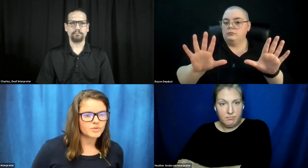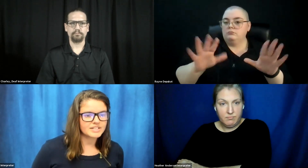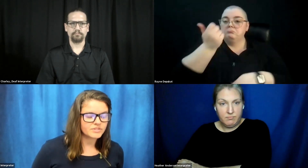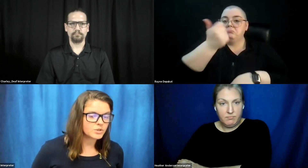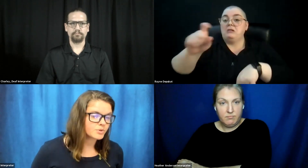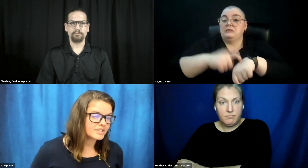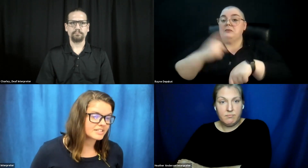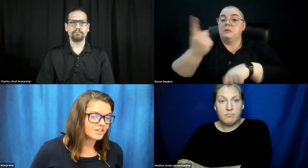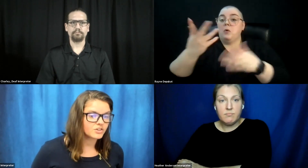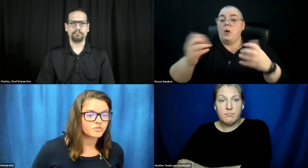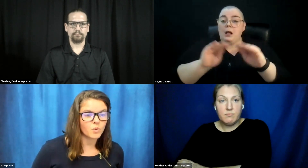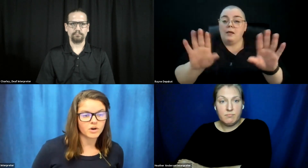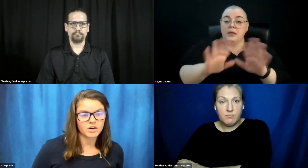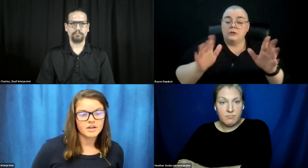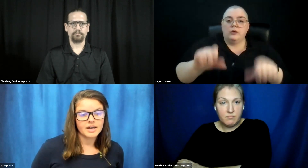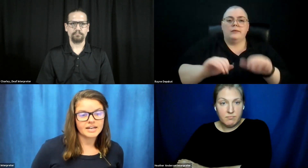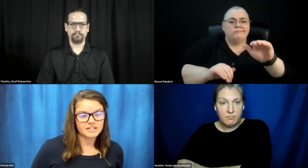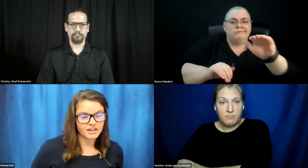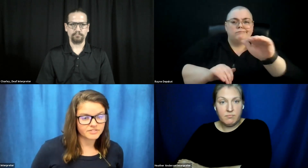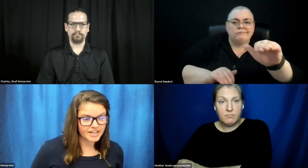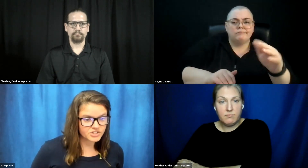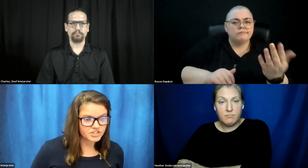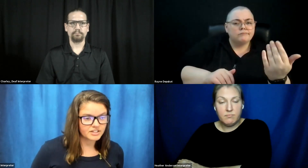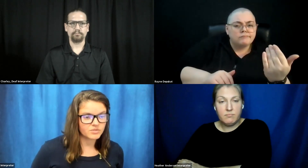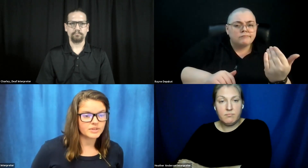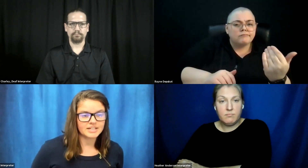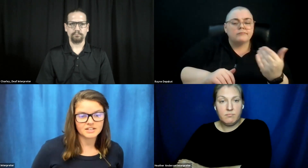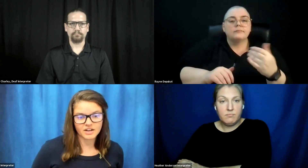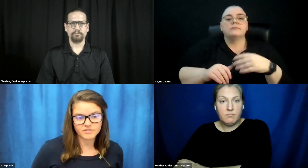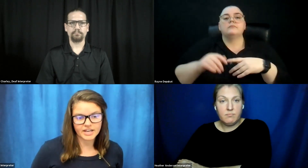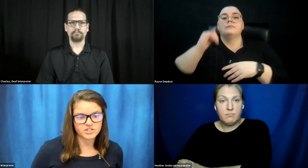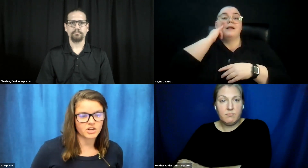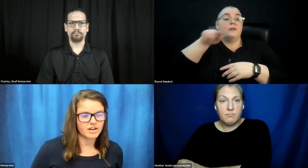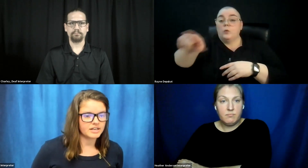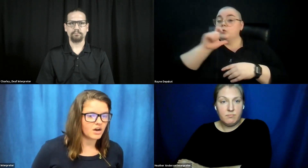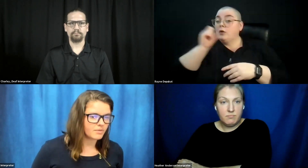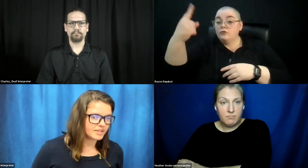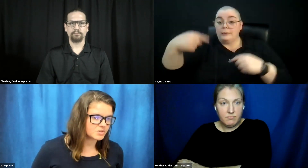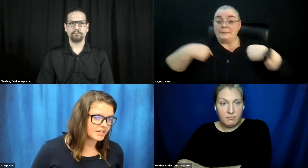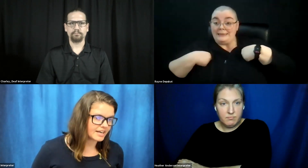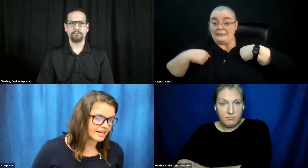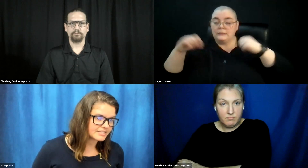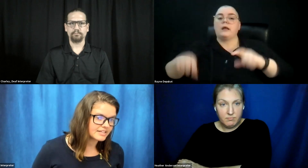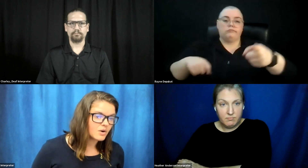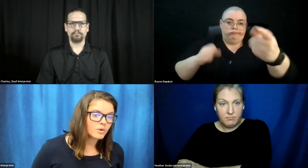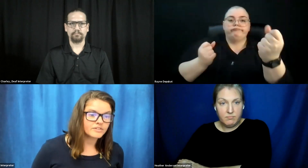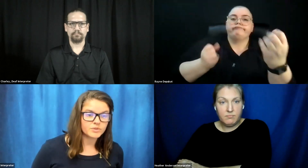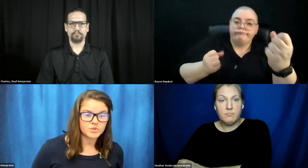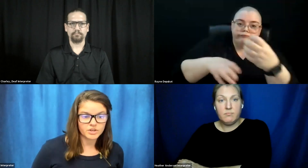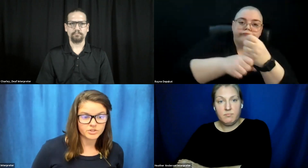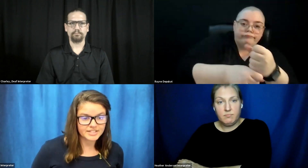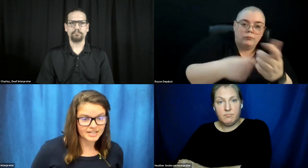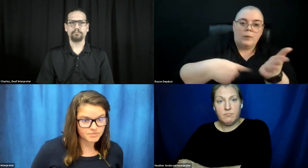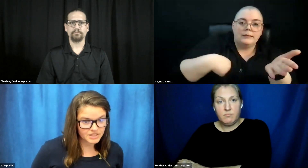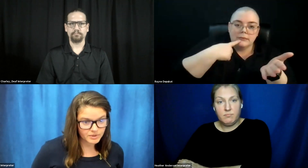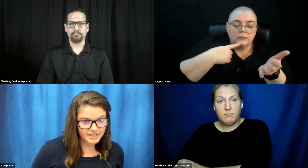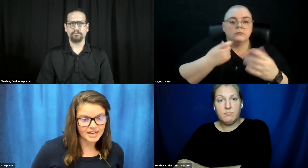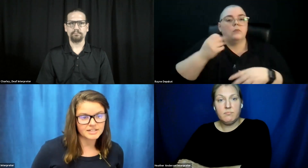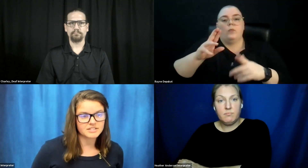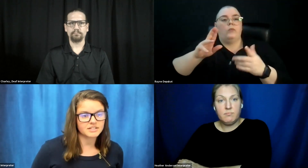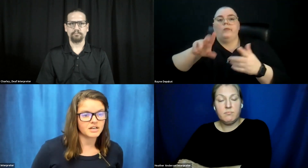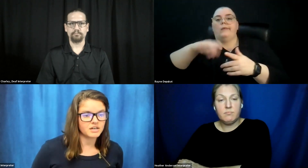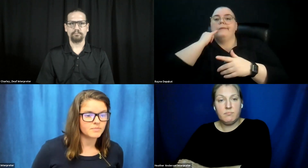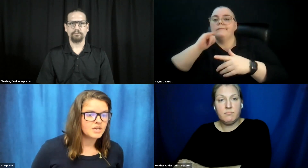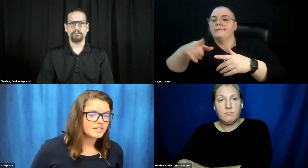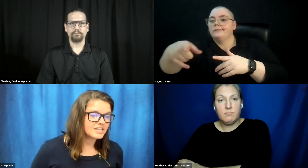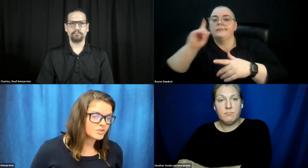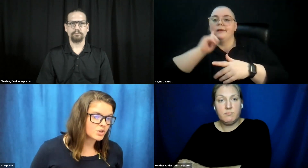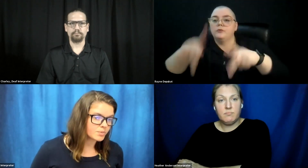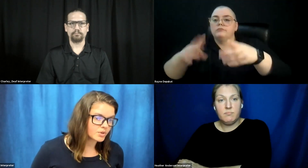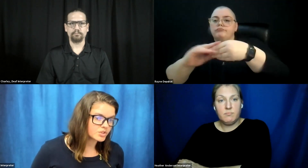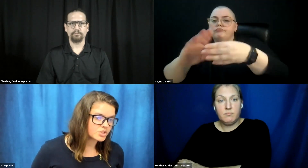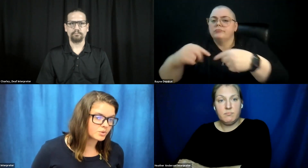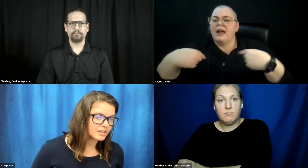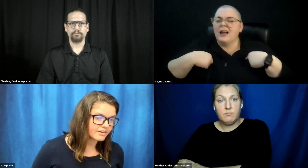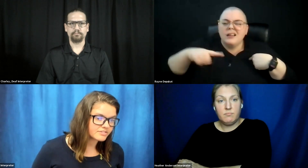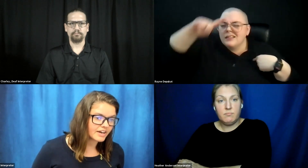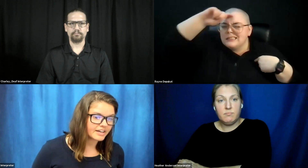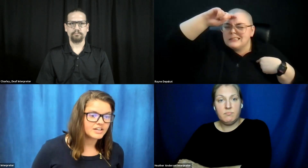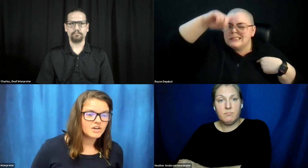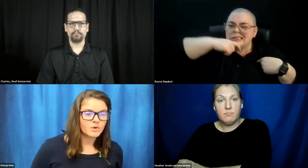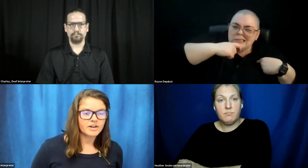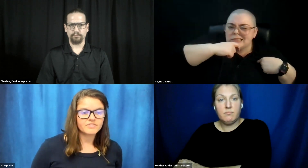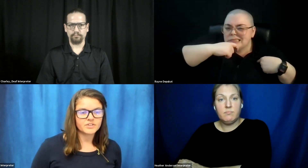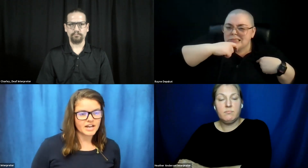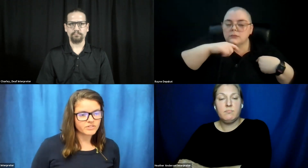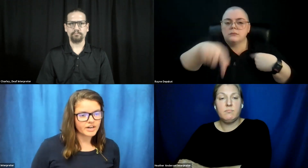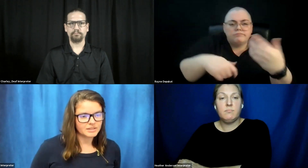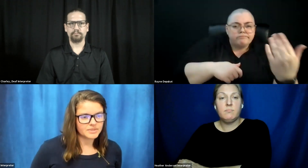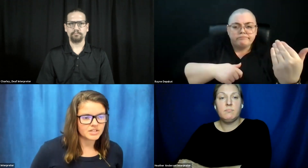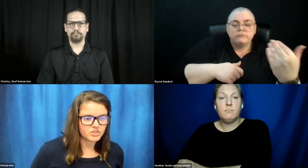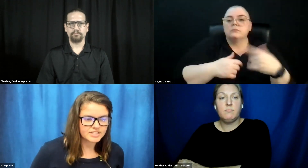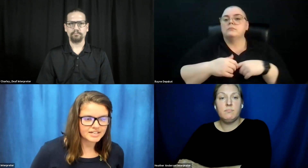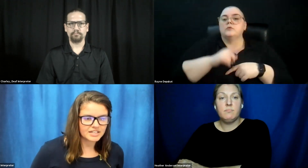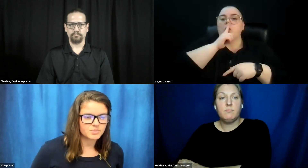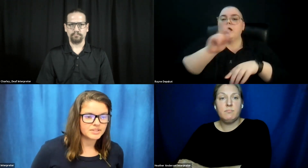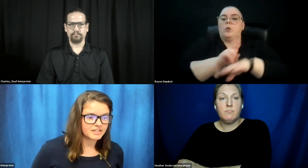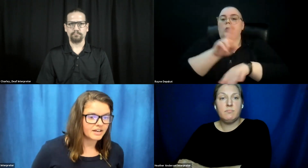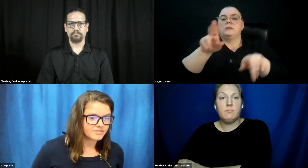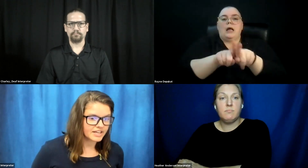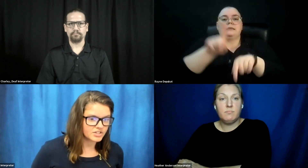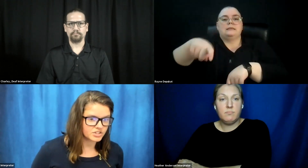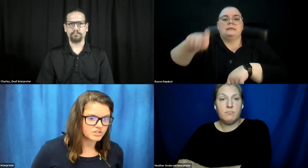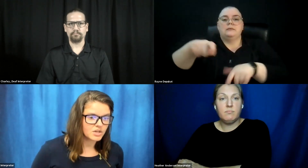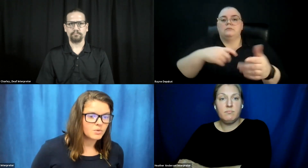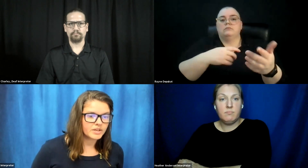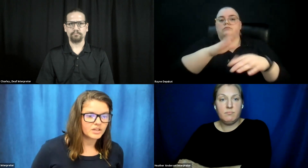So the deaf interpreter is here for any clarification, if we need clarification on any comments we can ask, or if you don't understand me we can ask deaf interpreter to clarify, or if there's ever any misunderstandings and we need clarification, we can